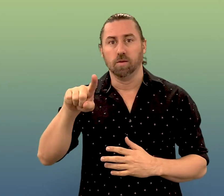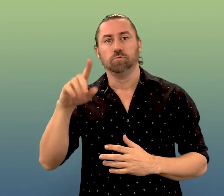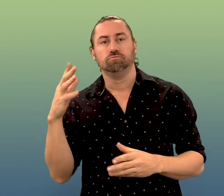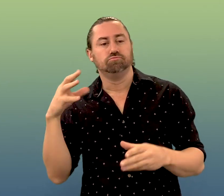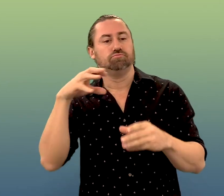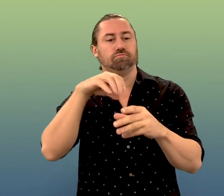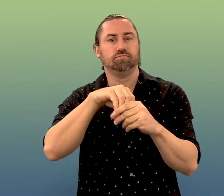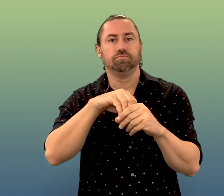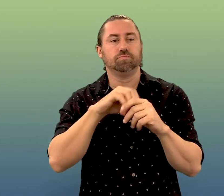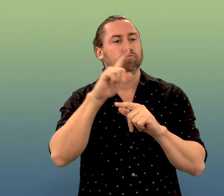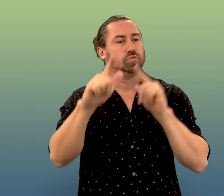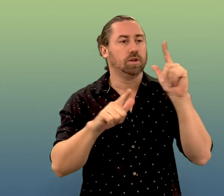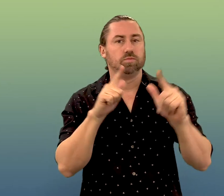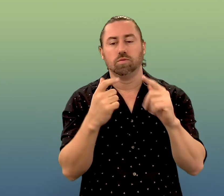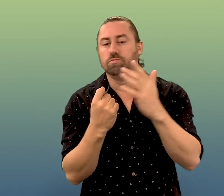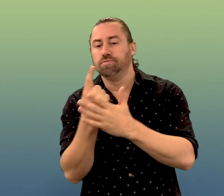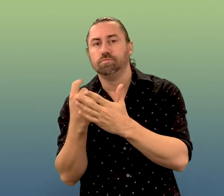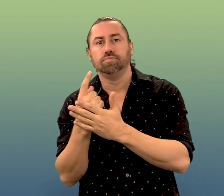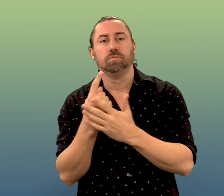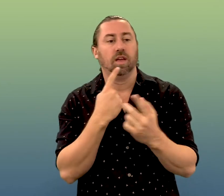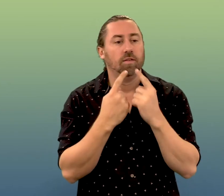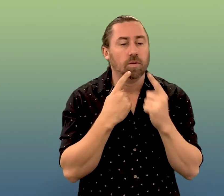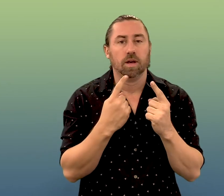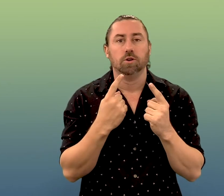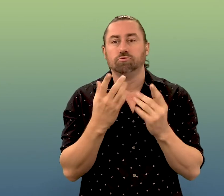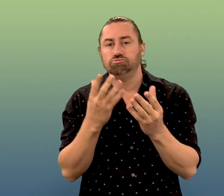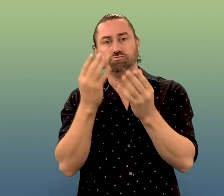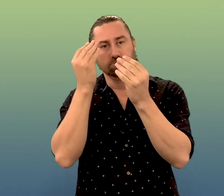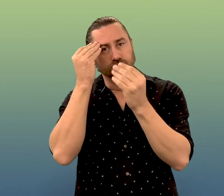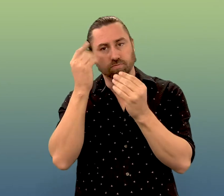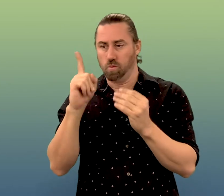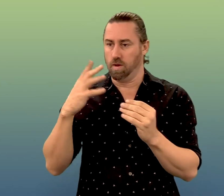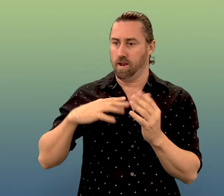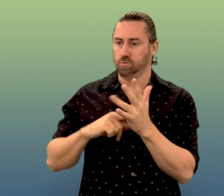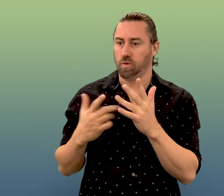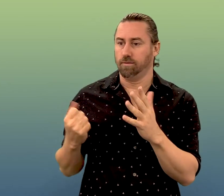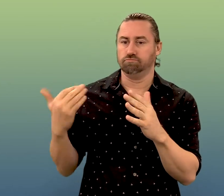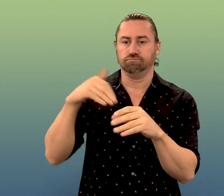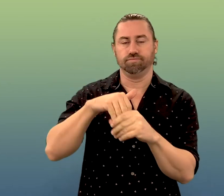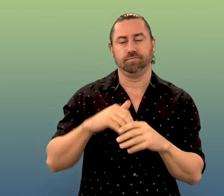They are able to access the transport products, services, information and infrastructure they need.